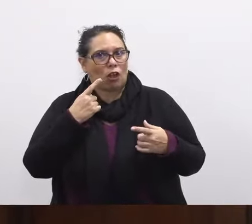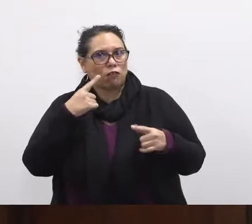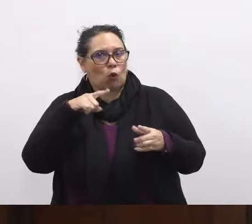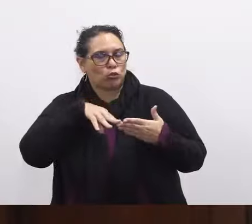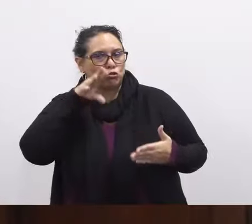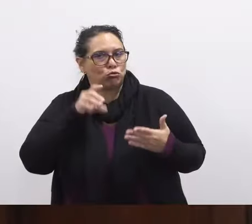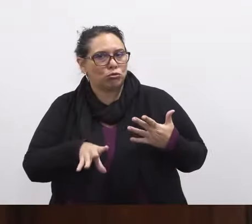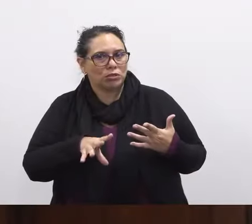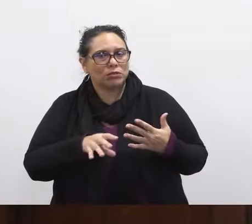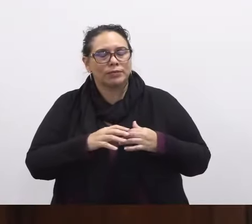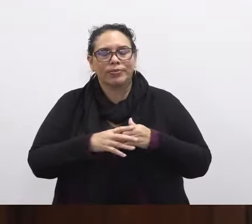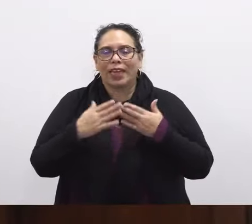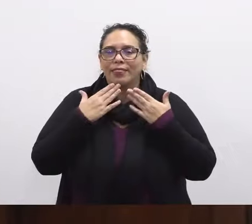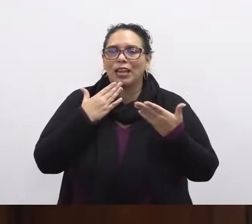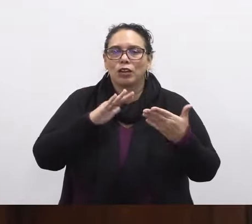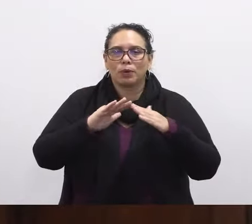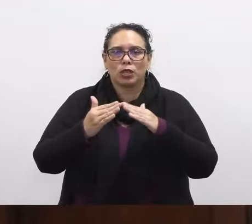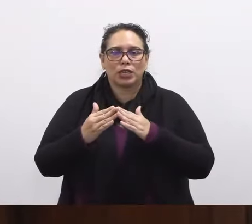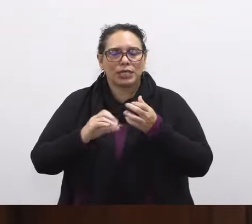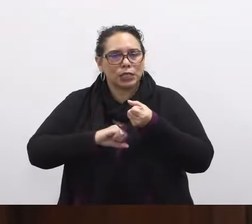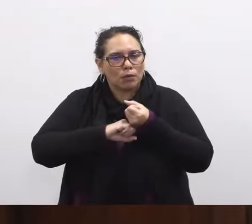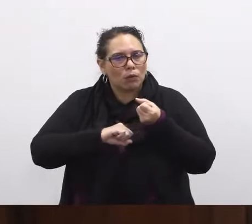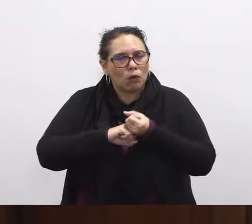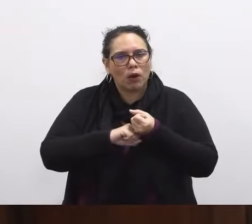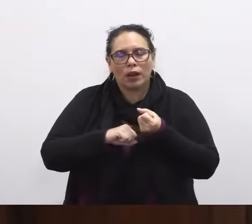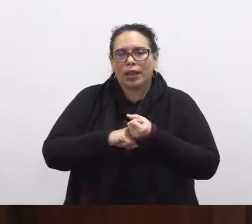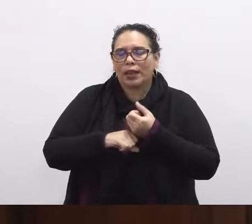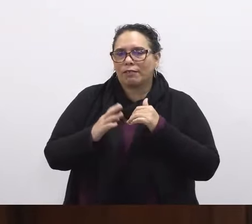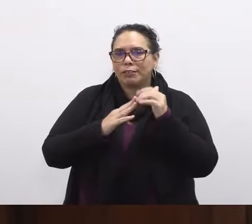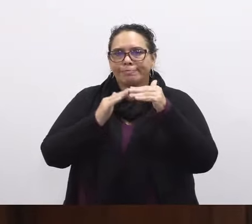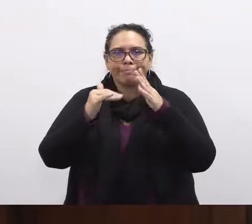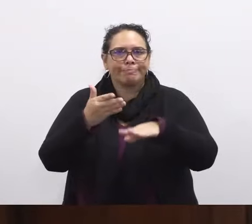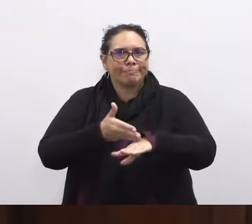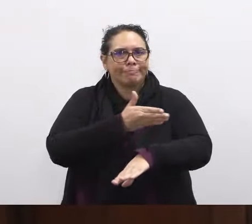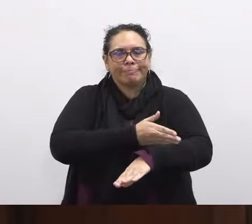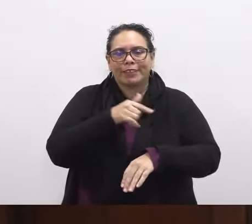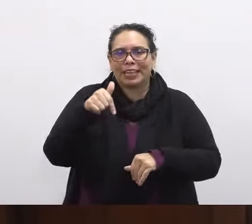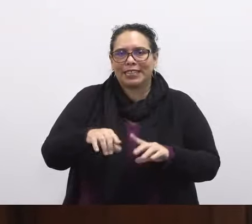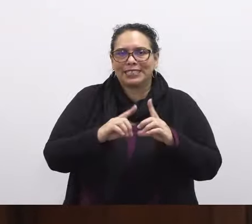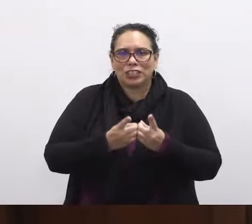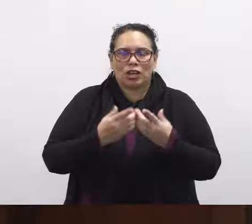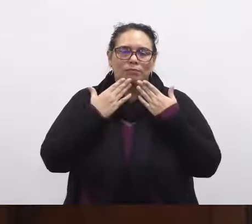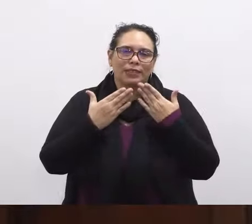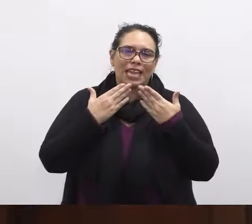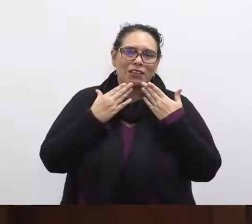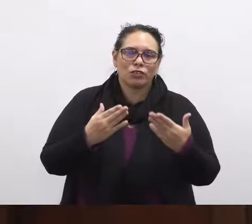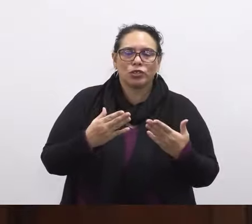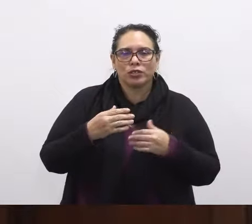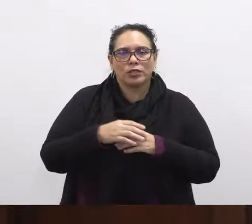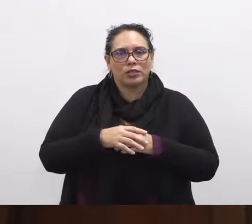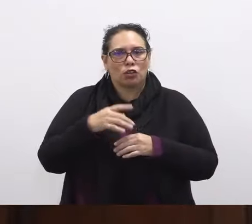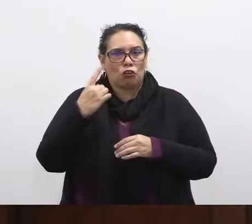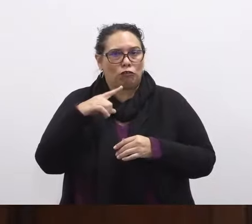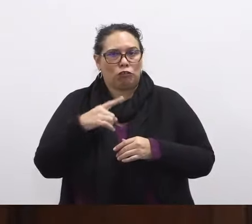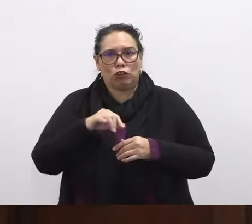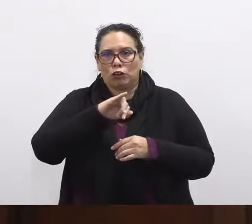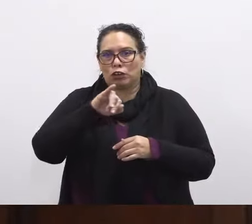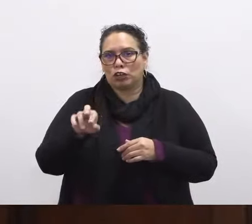for supporting the facilities work in this district. I am eternally grateful on behalf of Jordan and all of the projects that are being supported